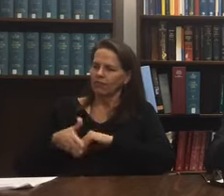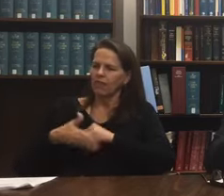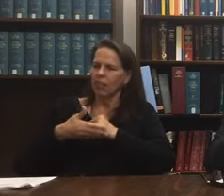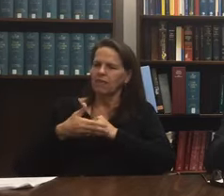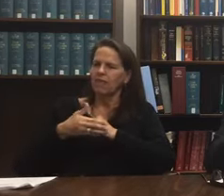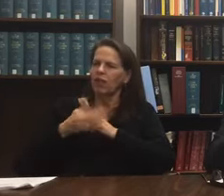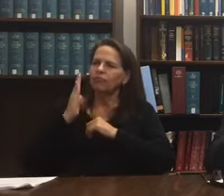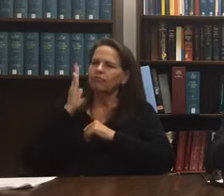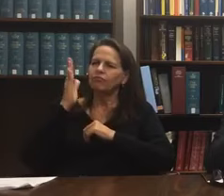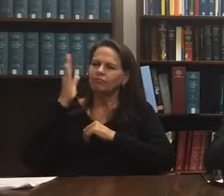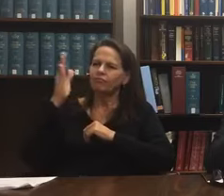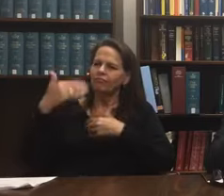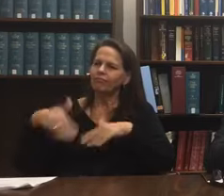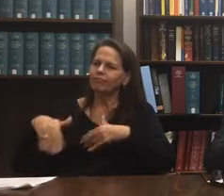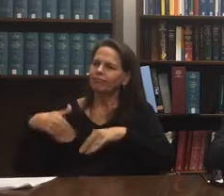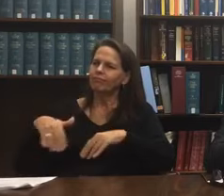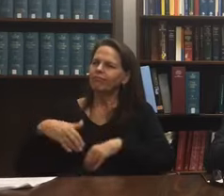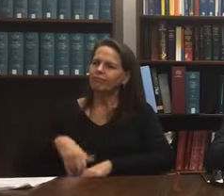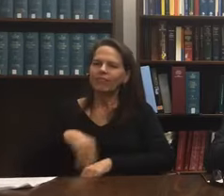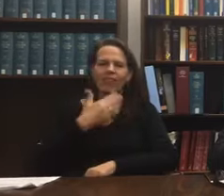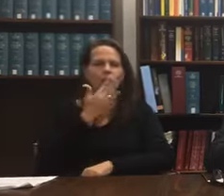come thank you